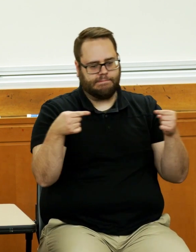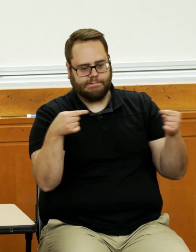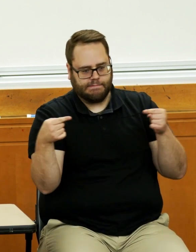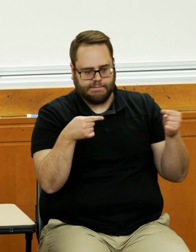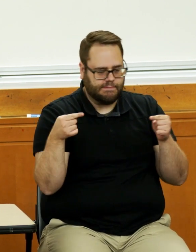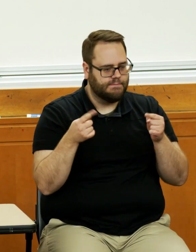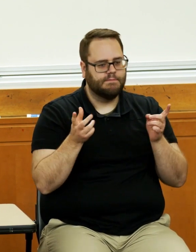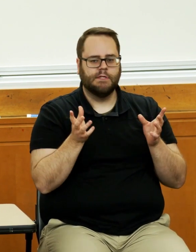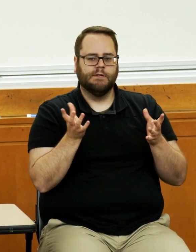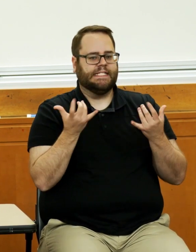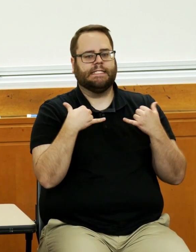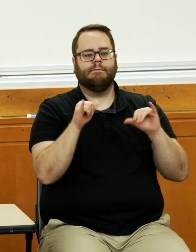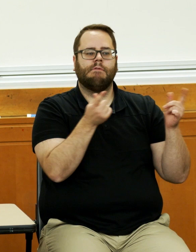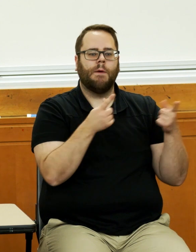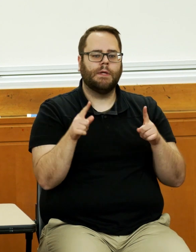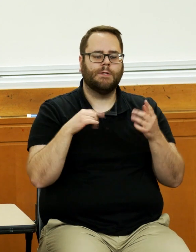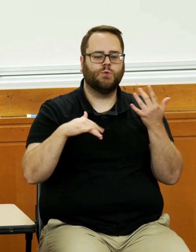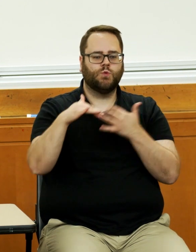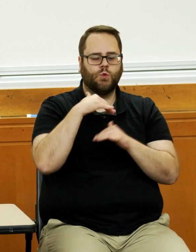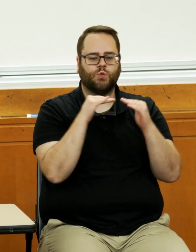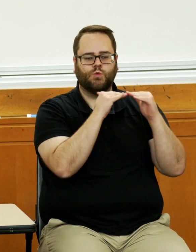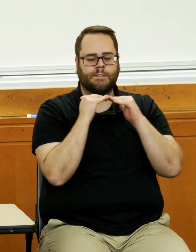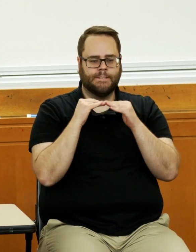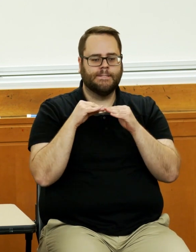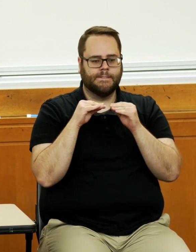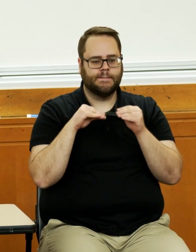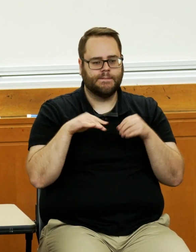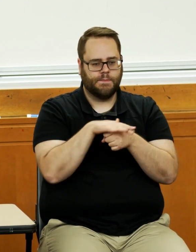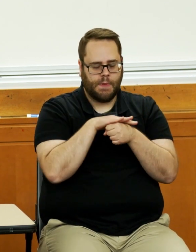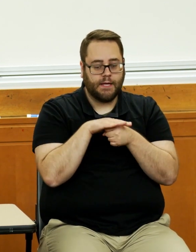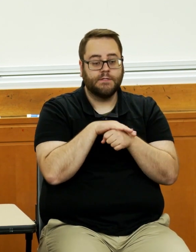today in social justice spaces. We've seen it presented in the form of a generational gap,